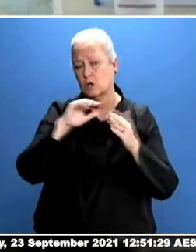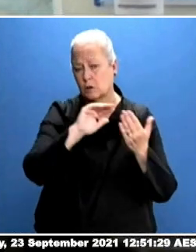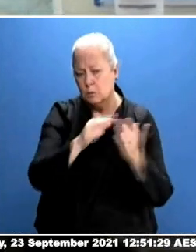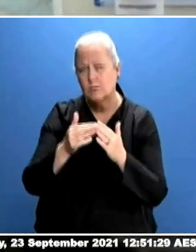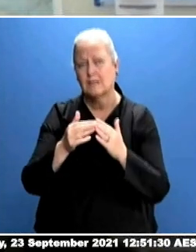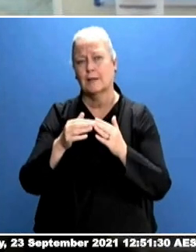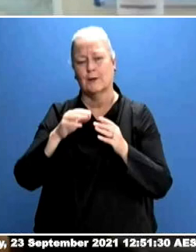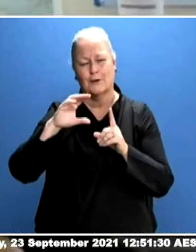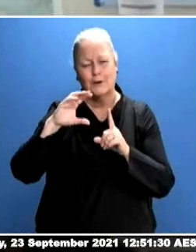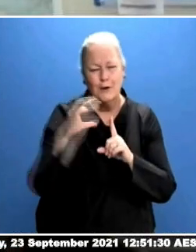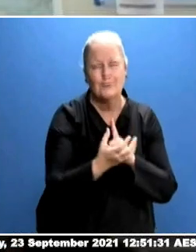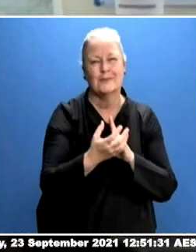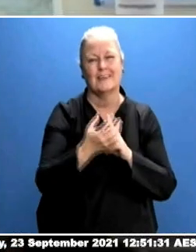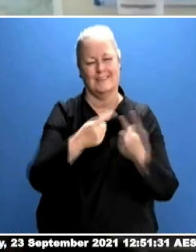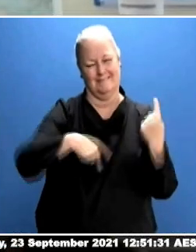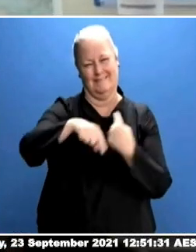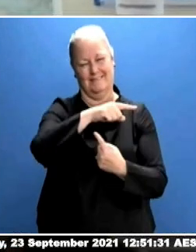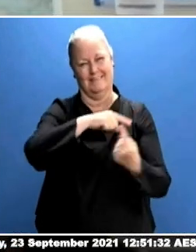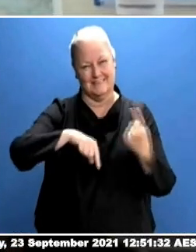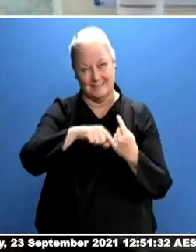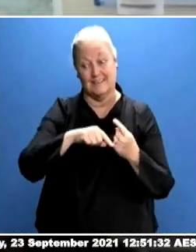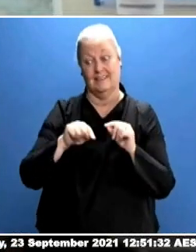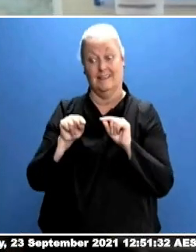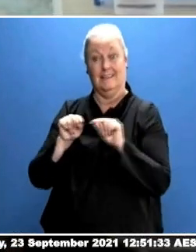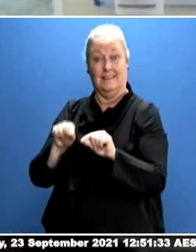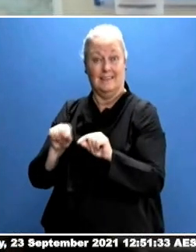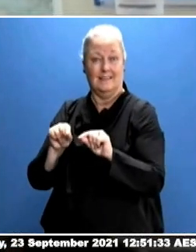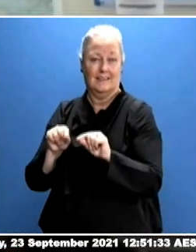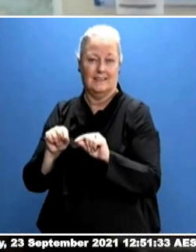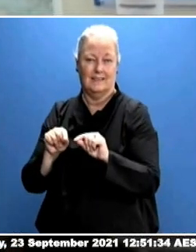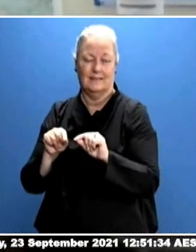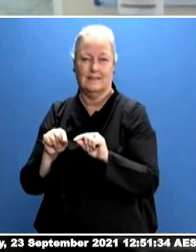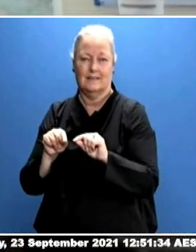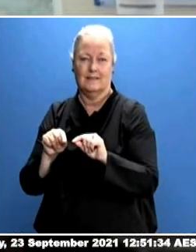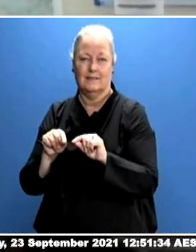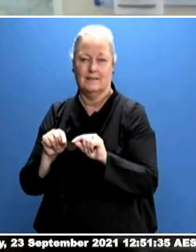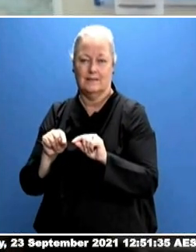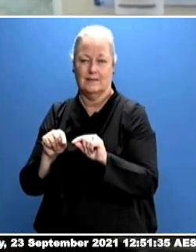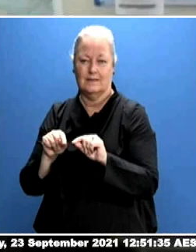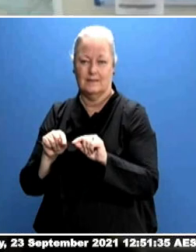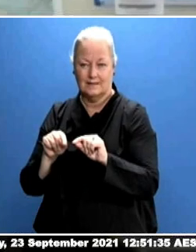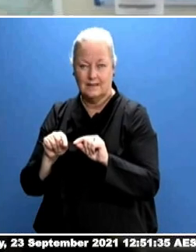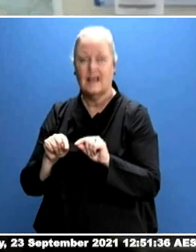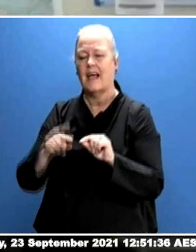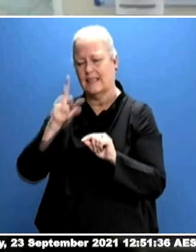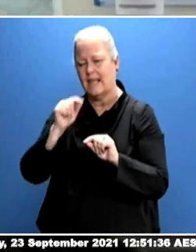So disconnected to things that have a sense of strength to them and when we